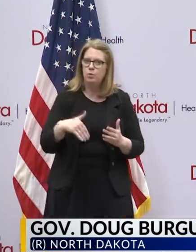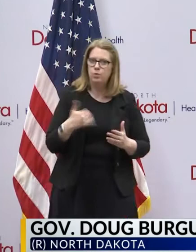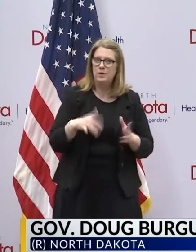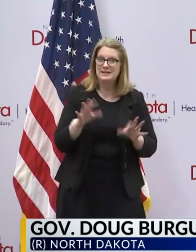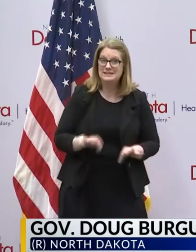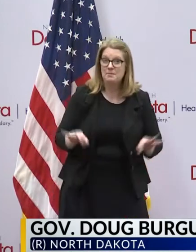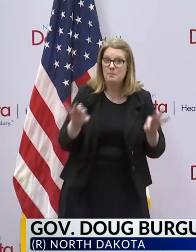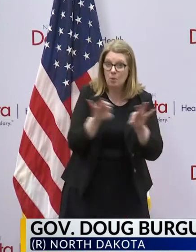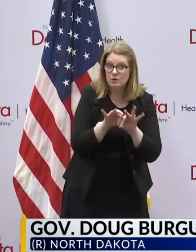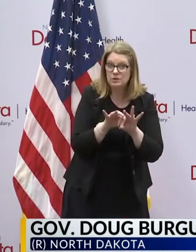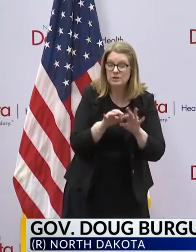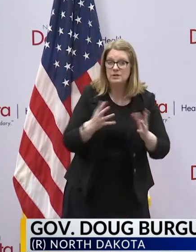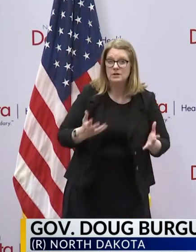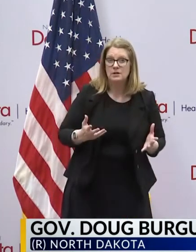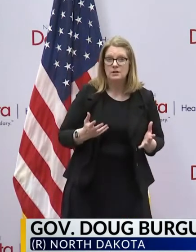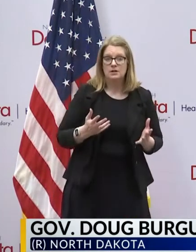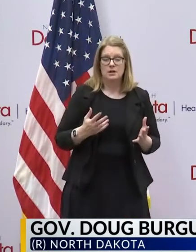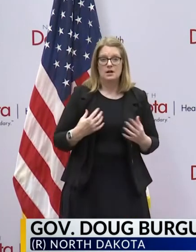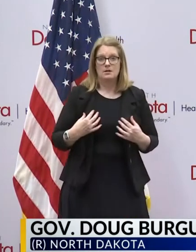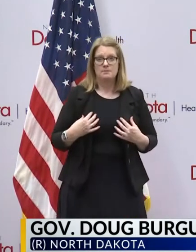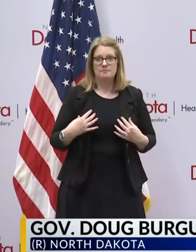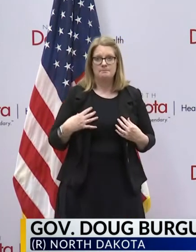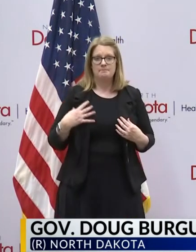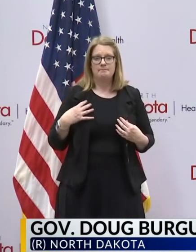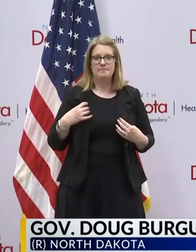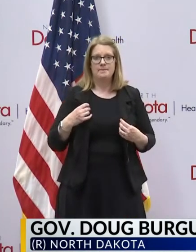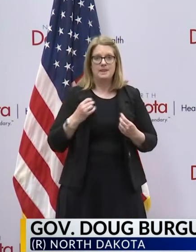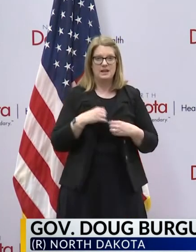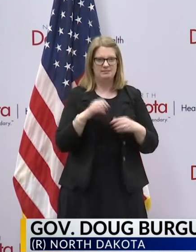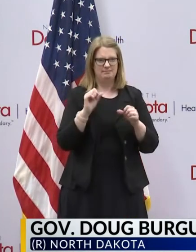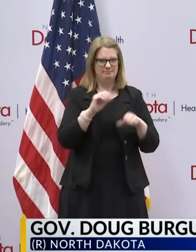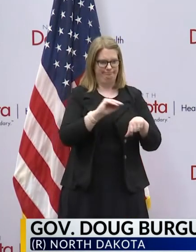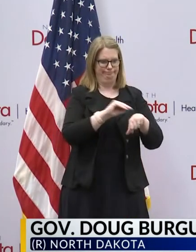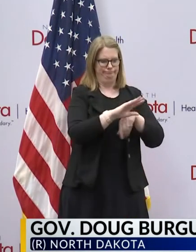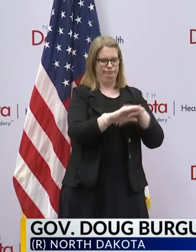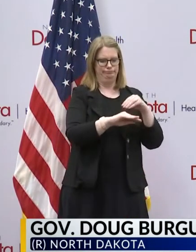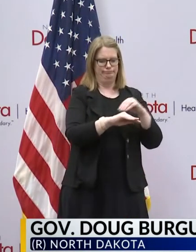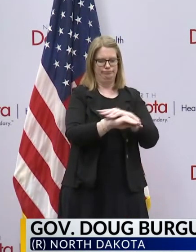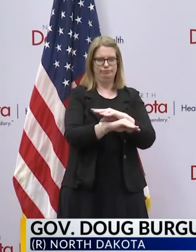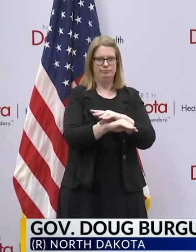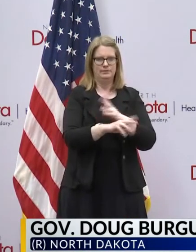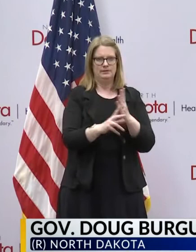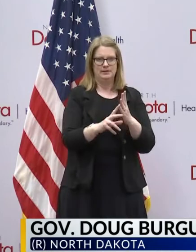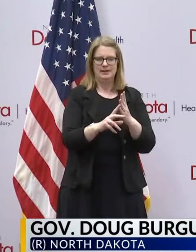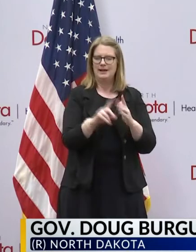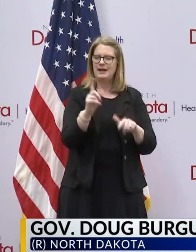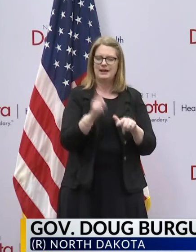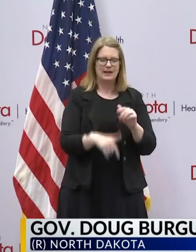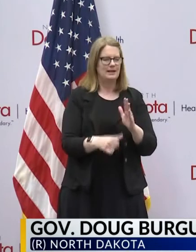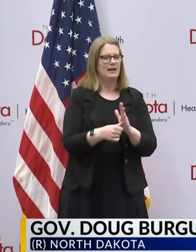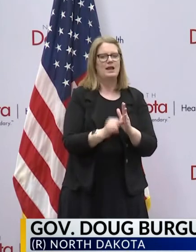THIS IS AN IMPORTANT DISTINCTION, BECAUSE, AND AGAIN,